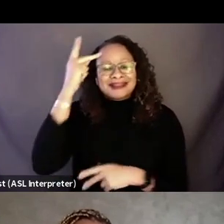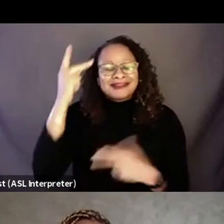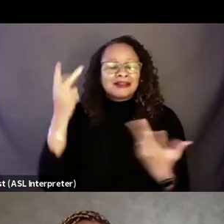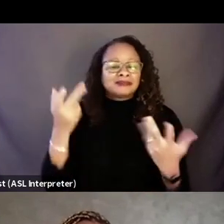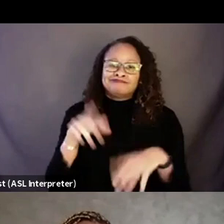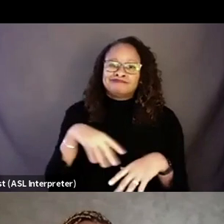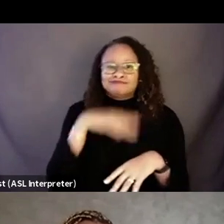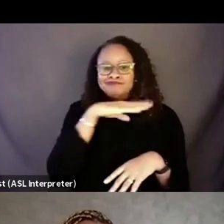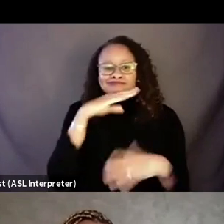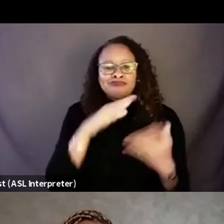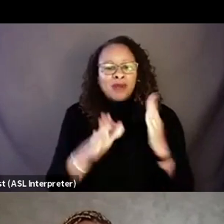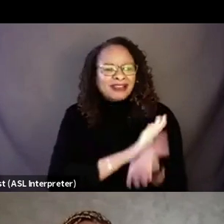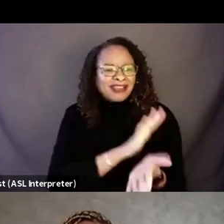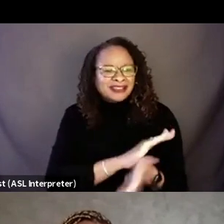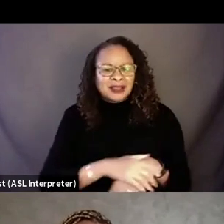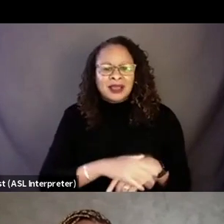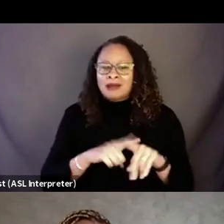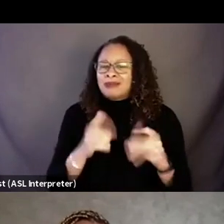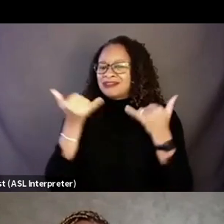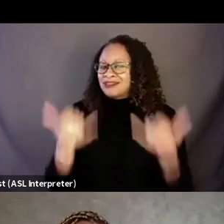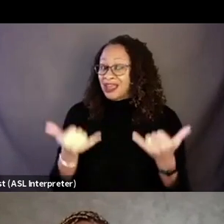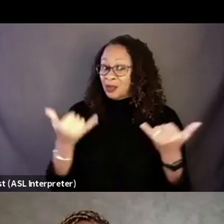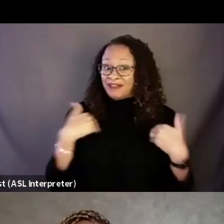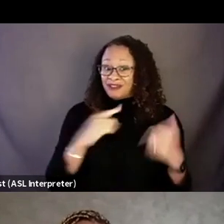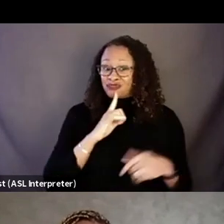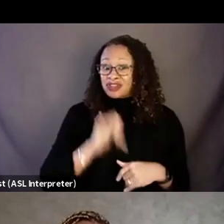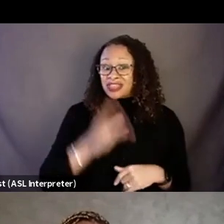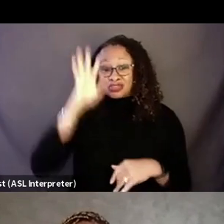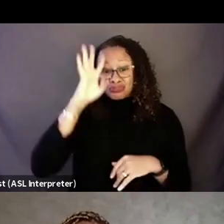but here we have a really creative story.